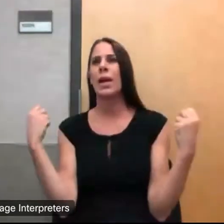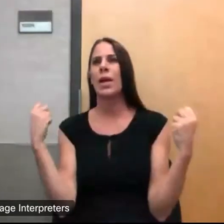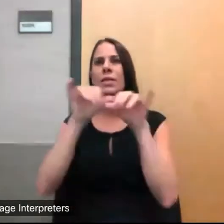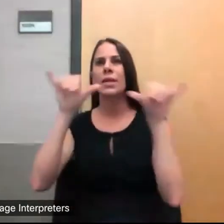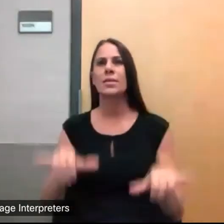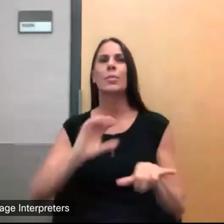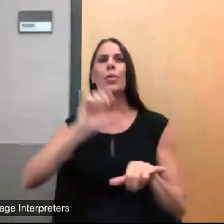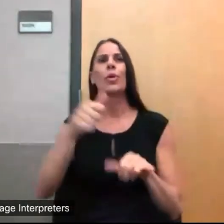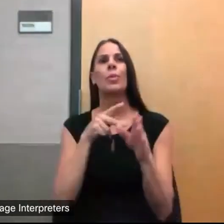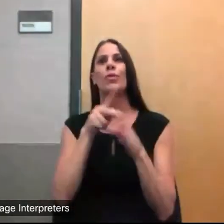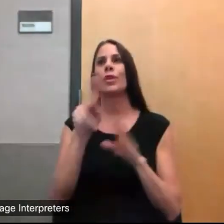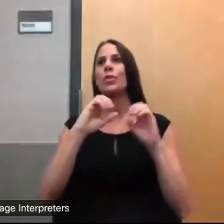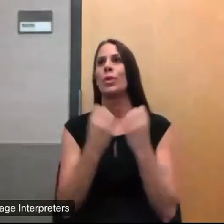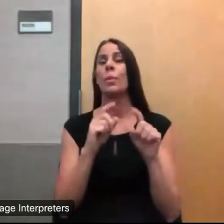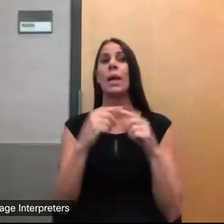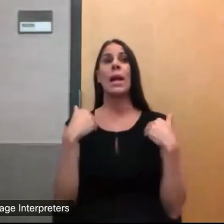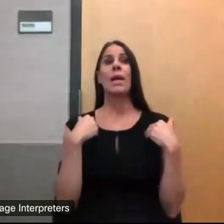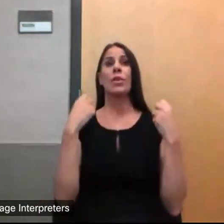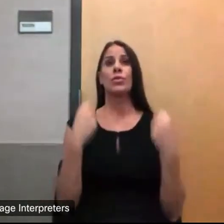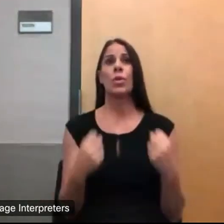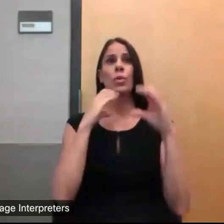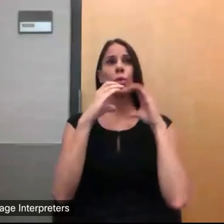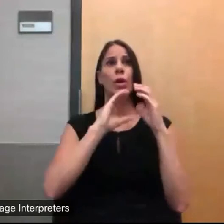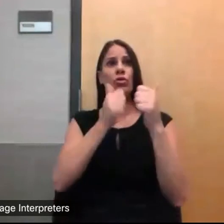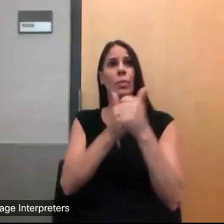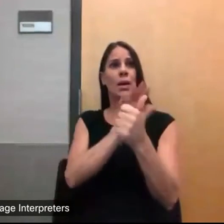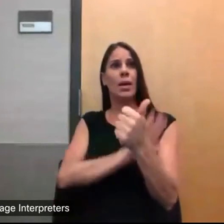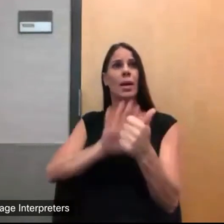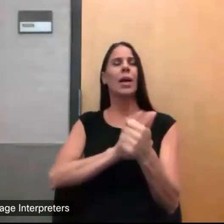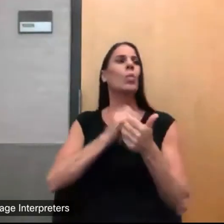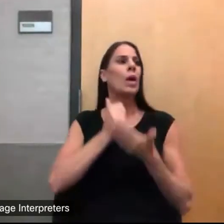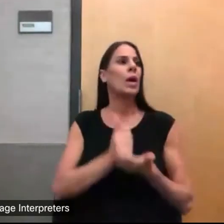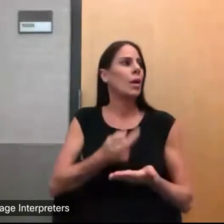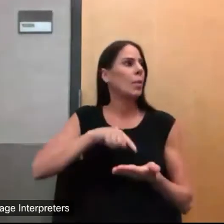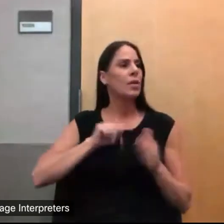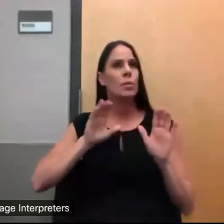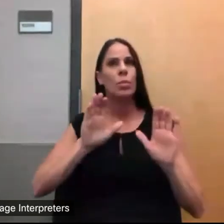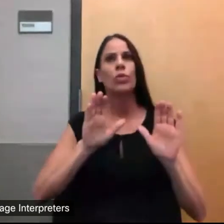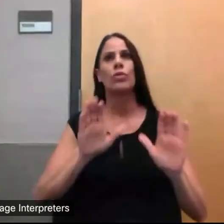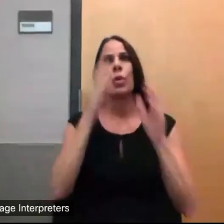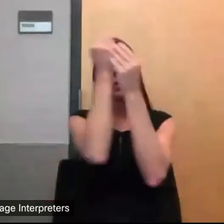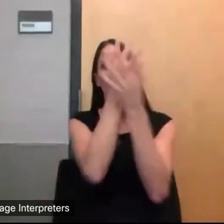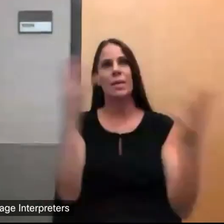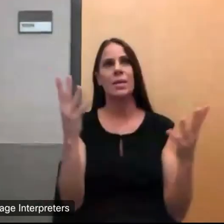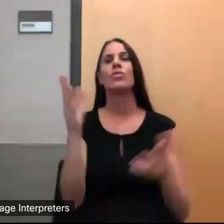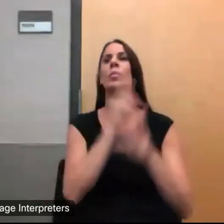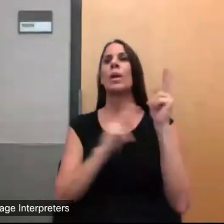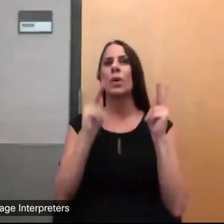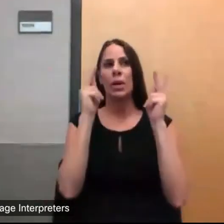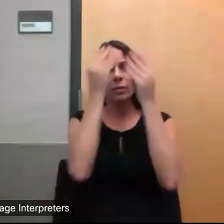but having that strong communication behind the scenes can help us all push forward our messages and people can push it forward in the ways that they can with the audiences